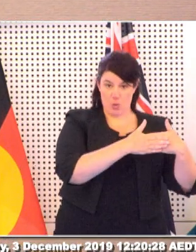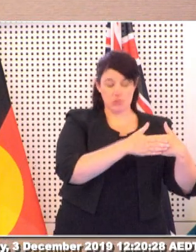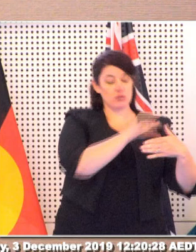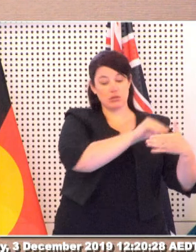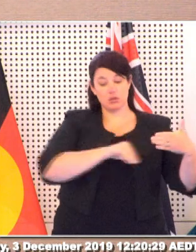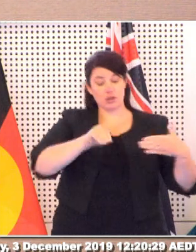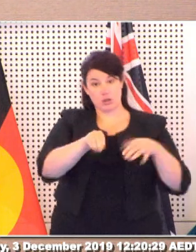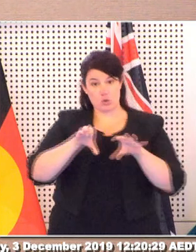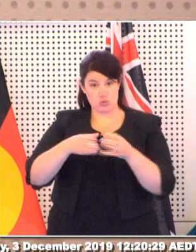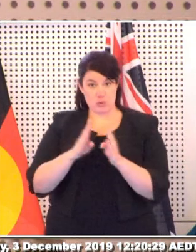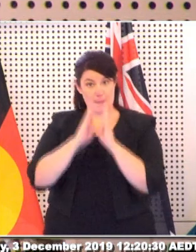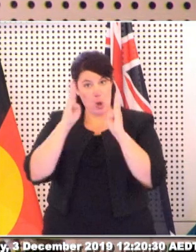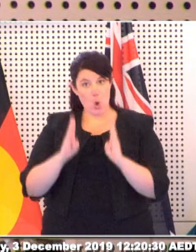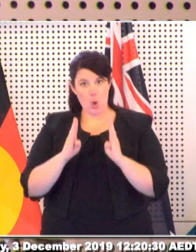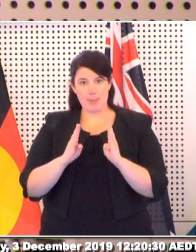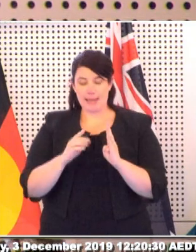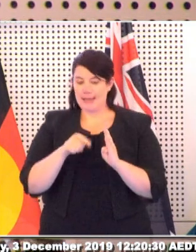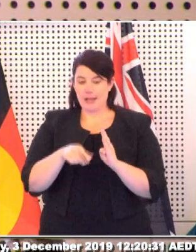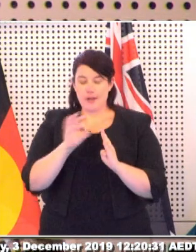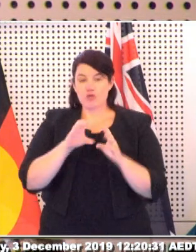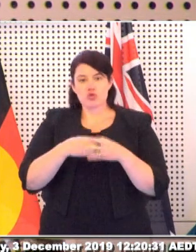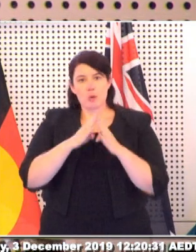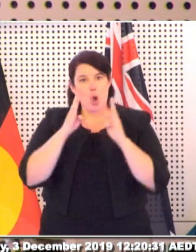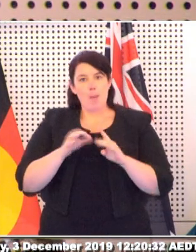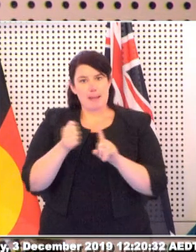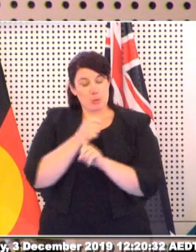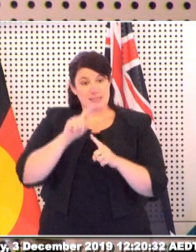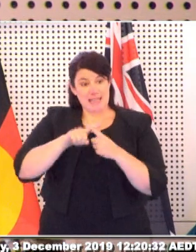Now let’s find another solution that substitutes for group home.